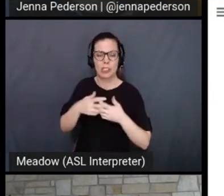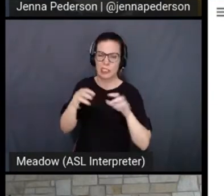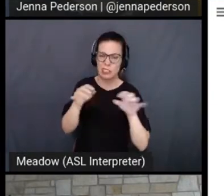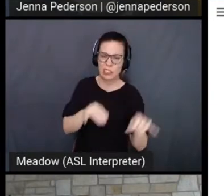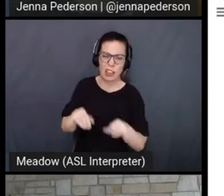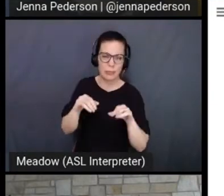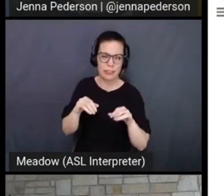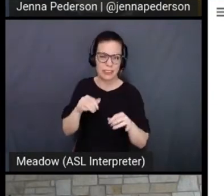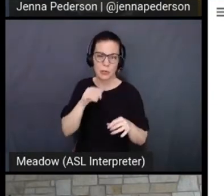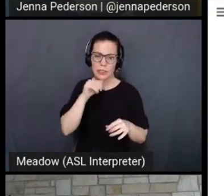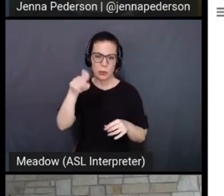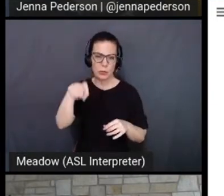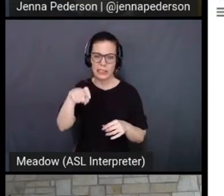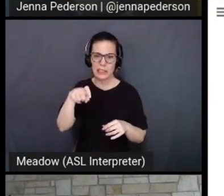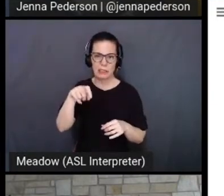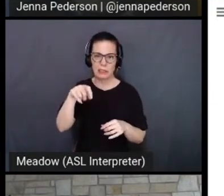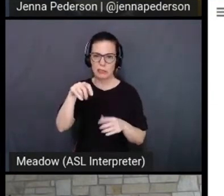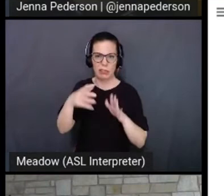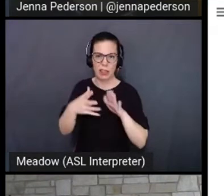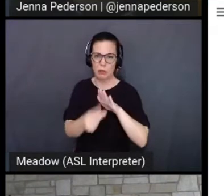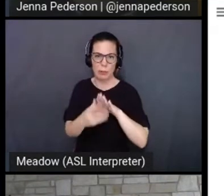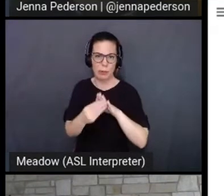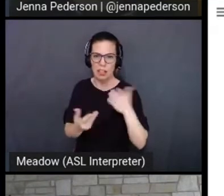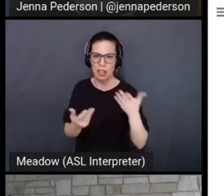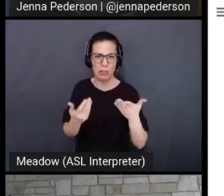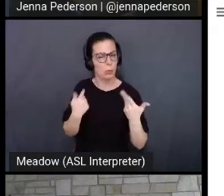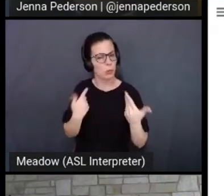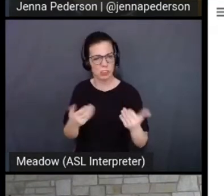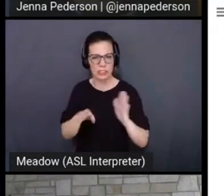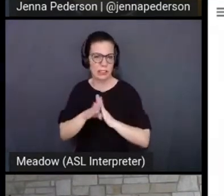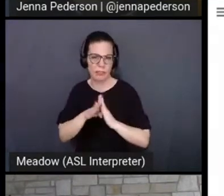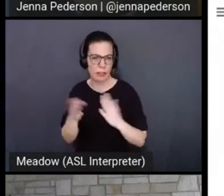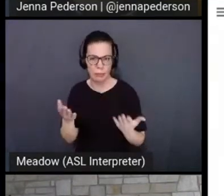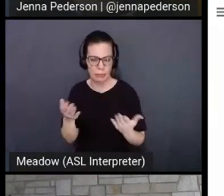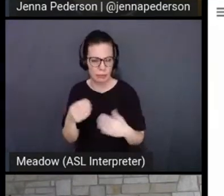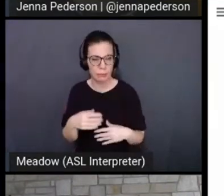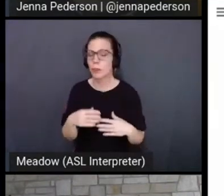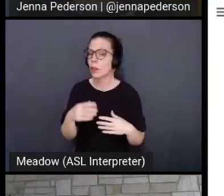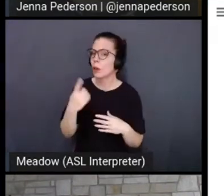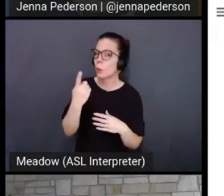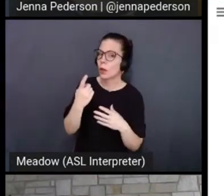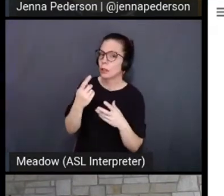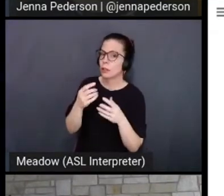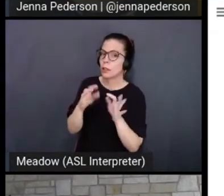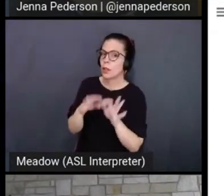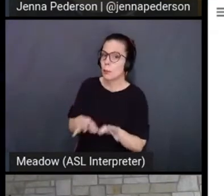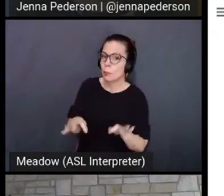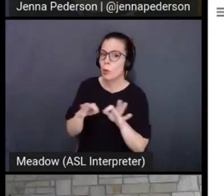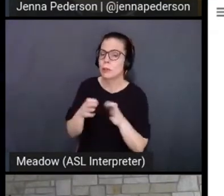We're just doing development. And then one very important thing is to enable public access here.